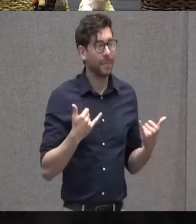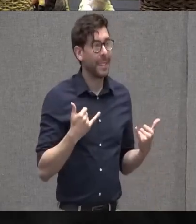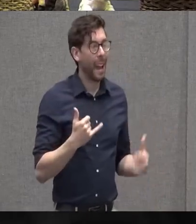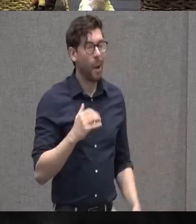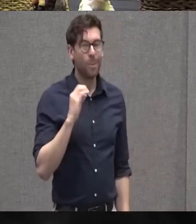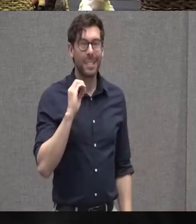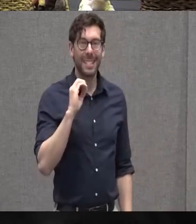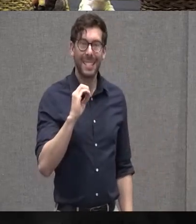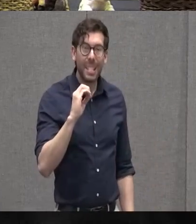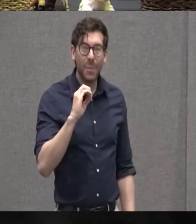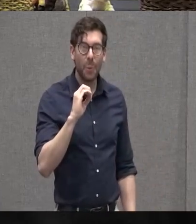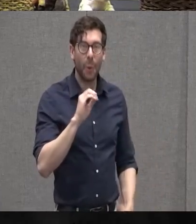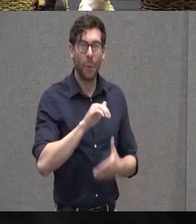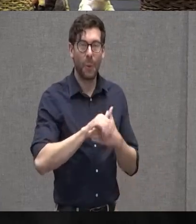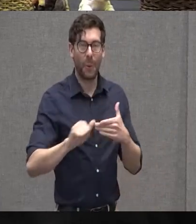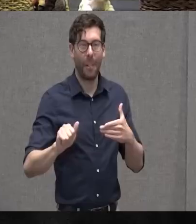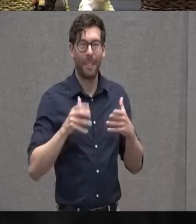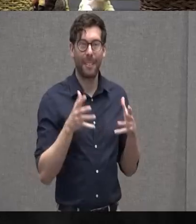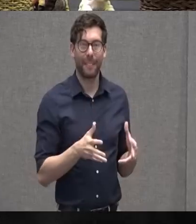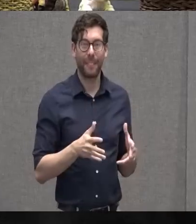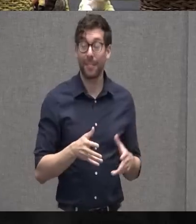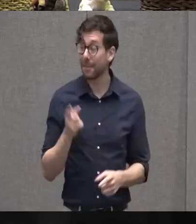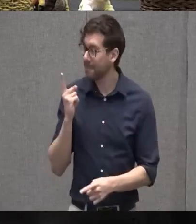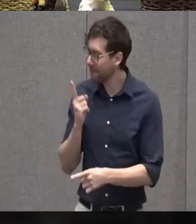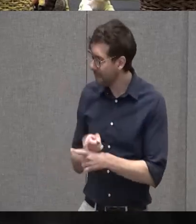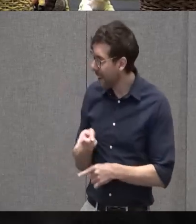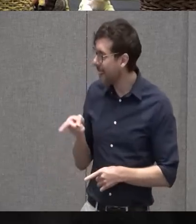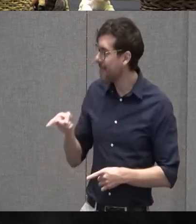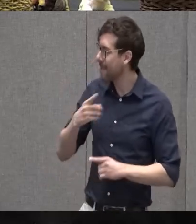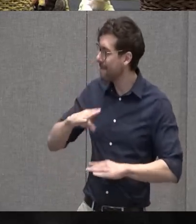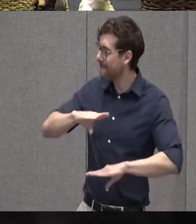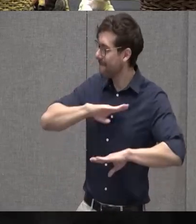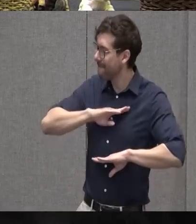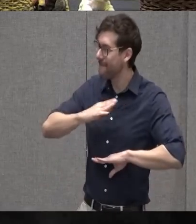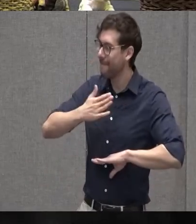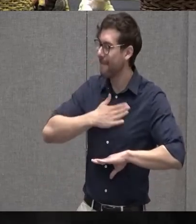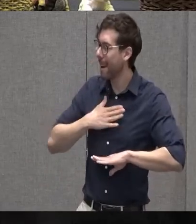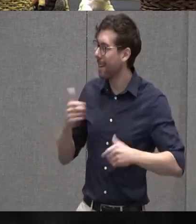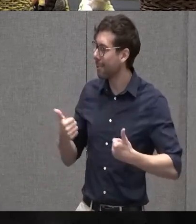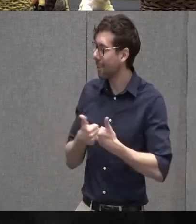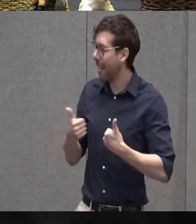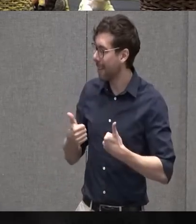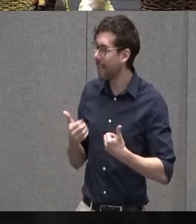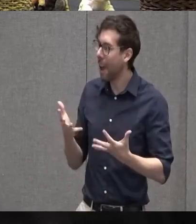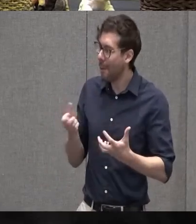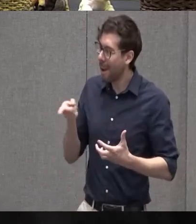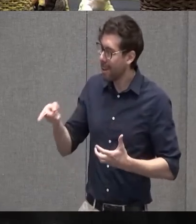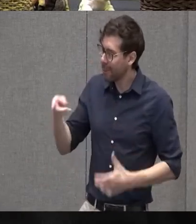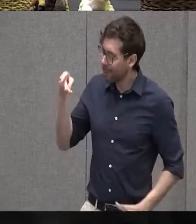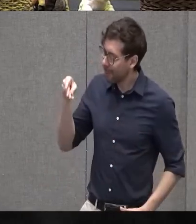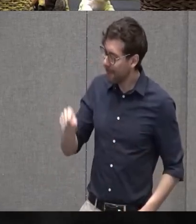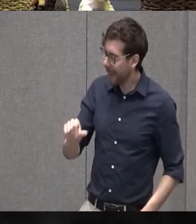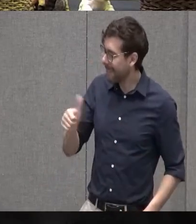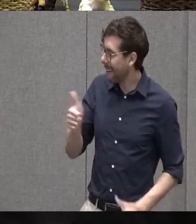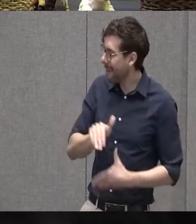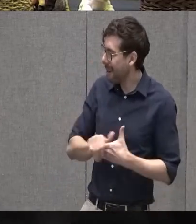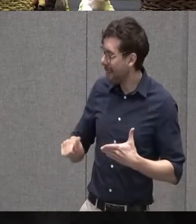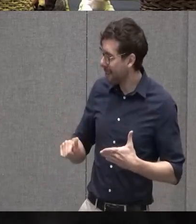Correct, you did my challenge. I wanted you to spend $10. And I did. And you exactly spent $10.